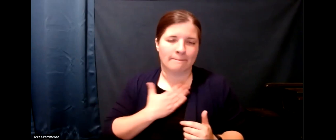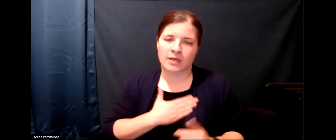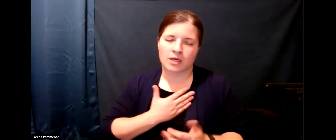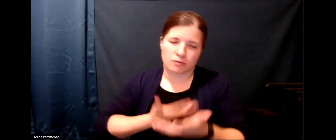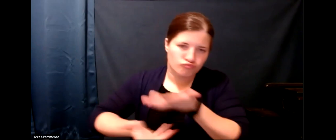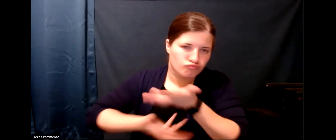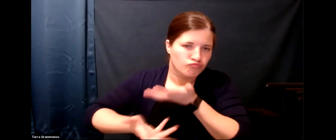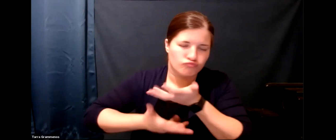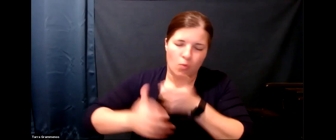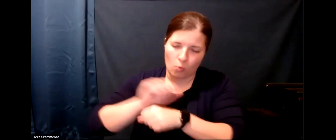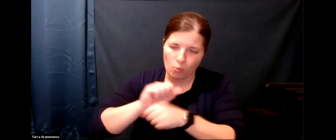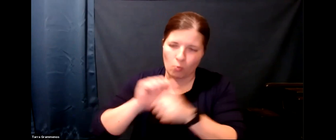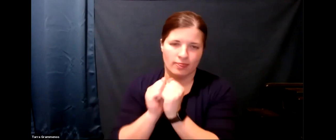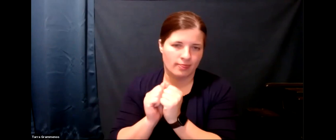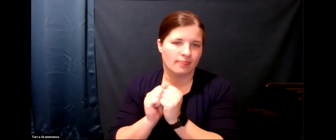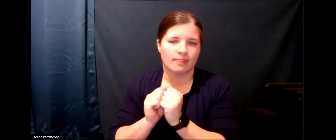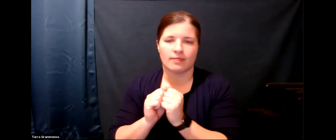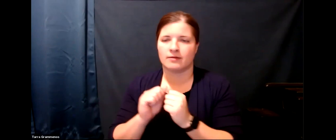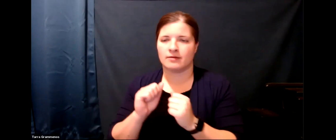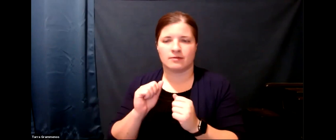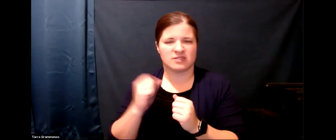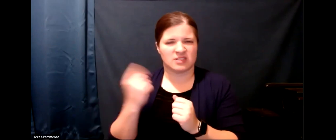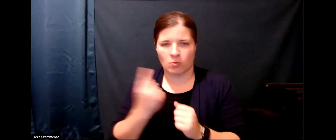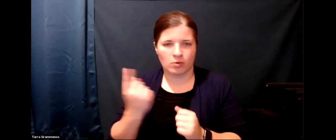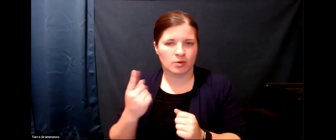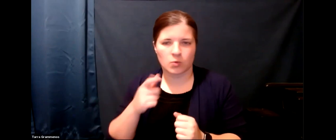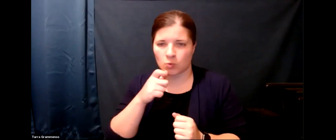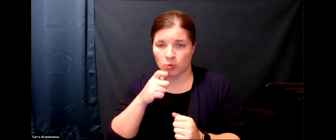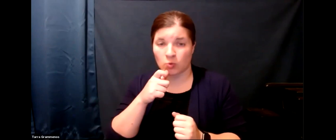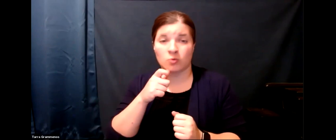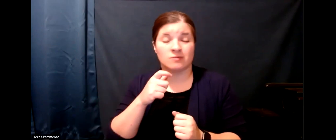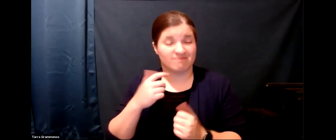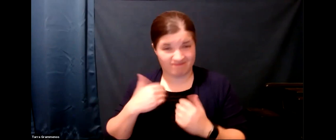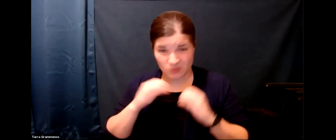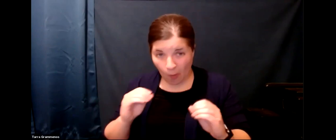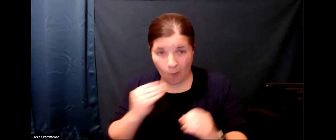anyone who either is homeless or is working with the